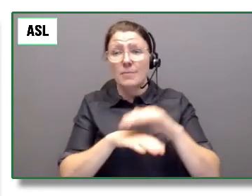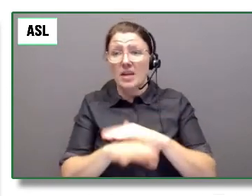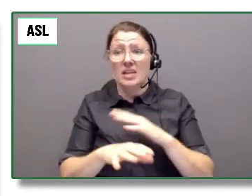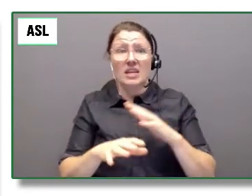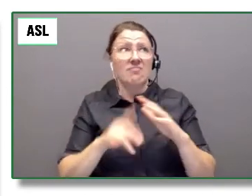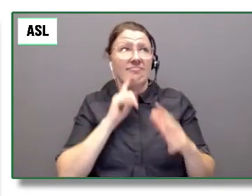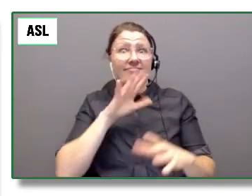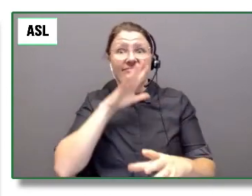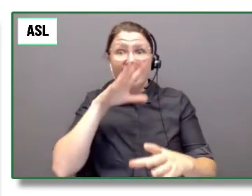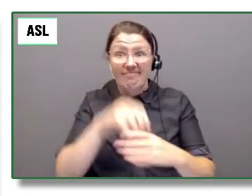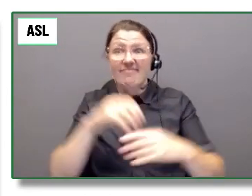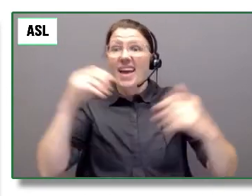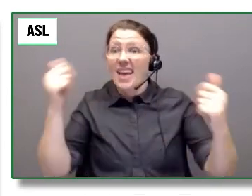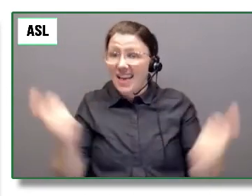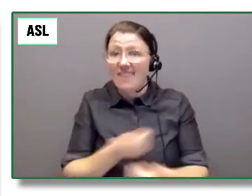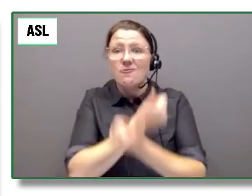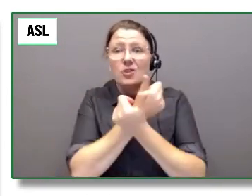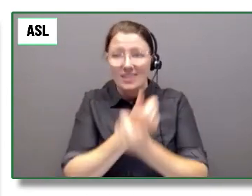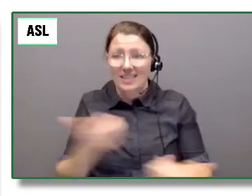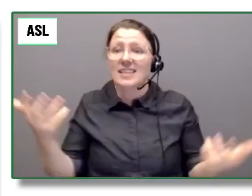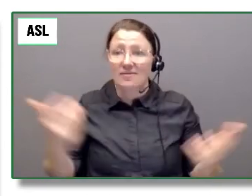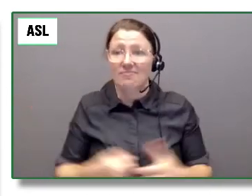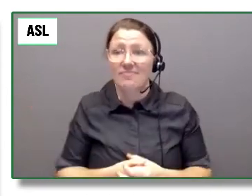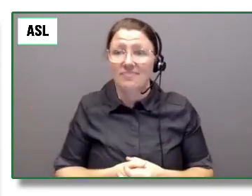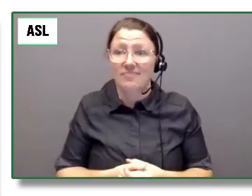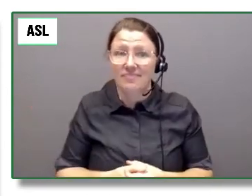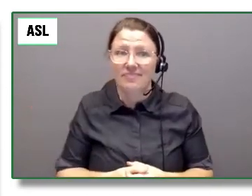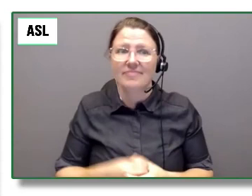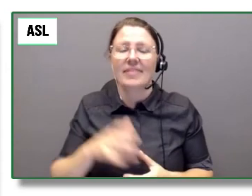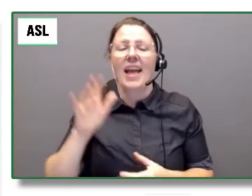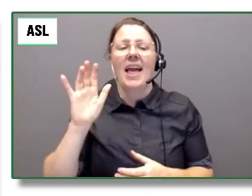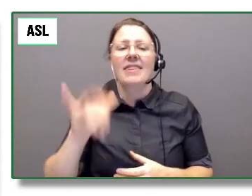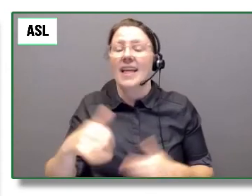do and that is the magic and the power of